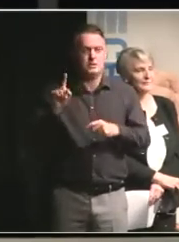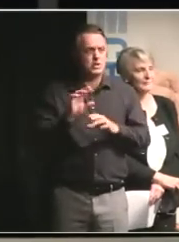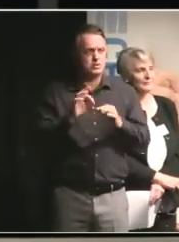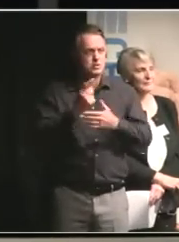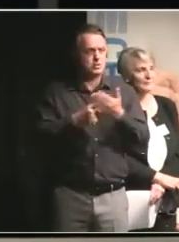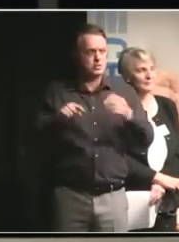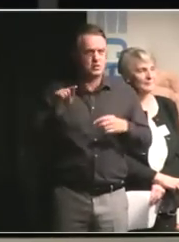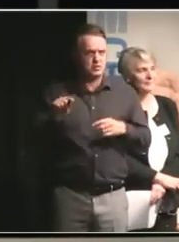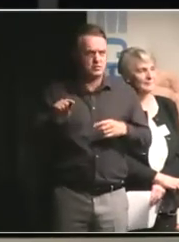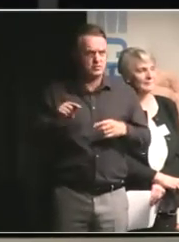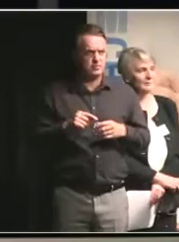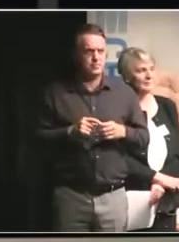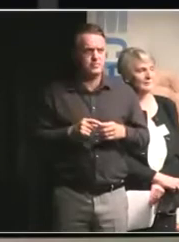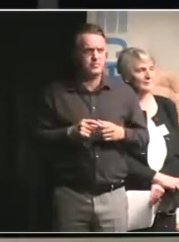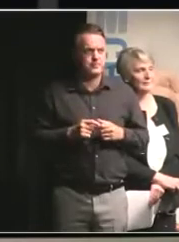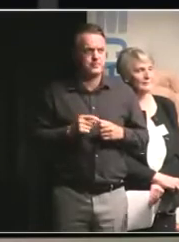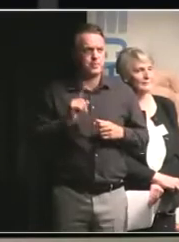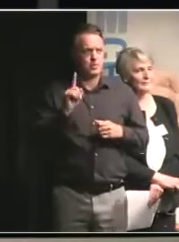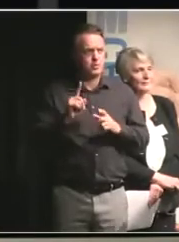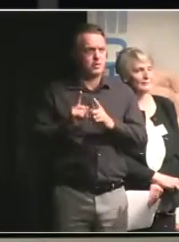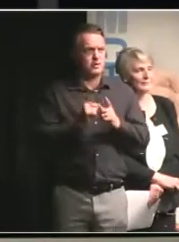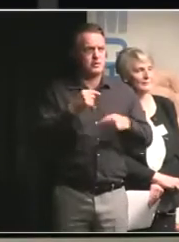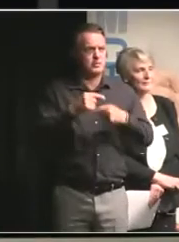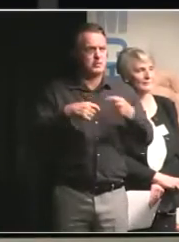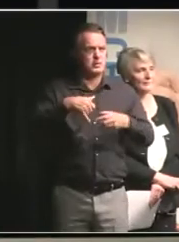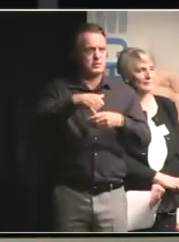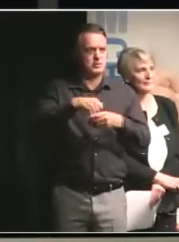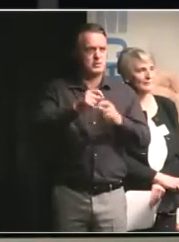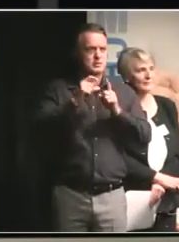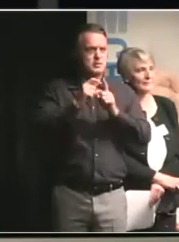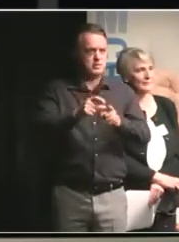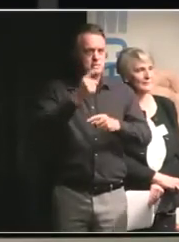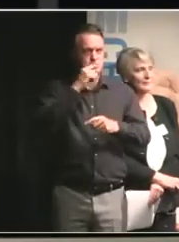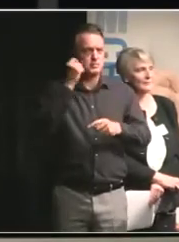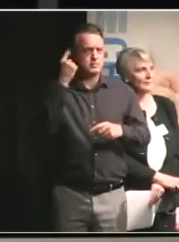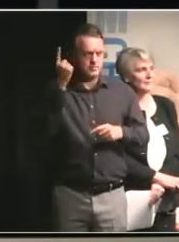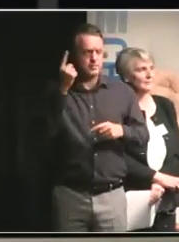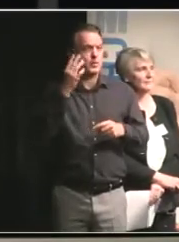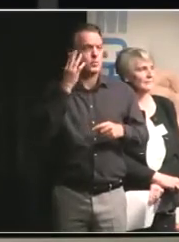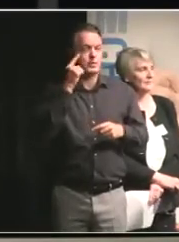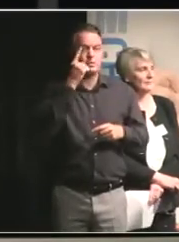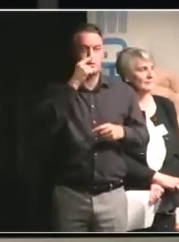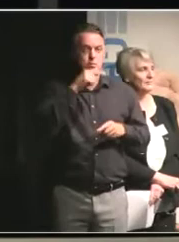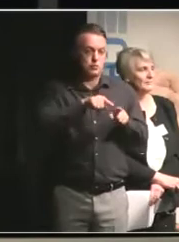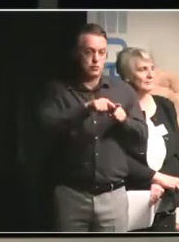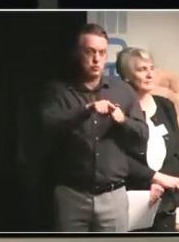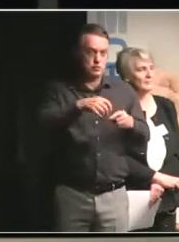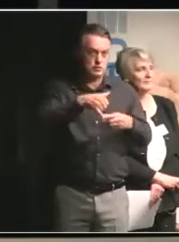The thing about chemistry that's hard for people to understand is that when we learn chemistry we